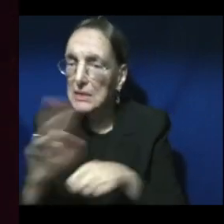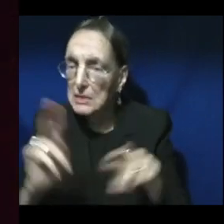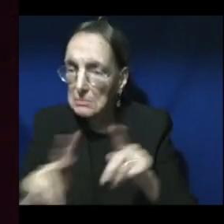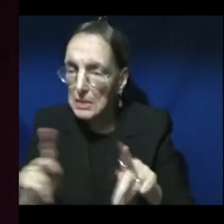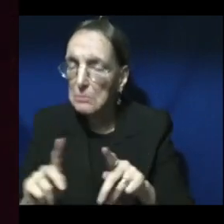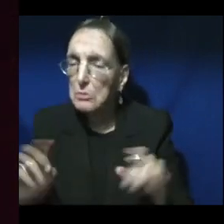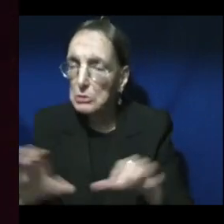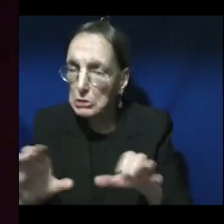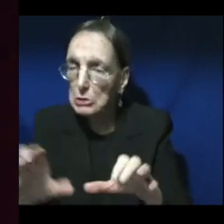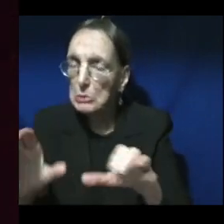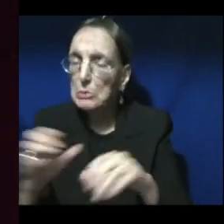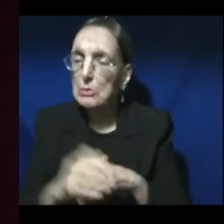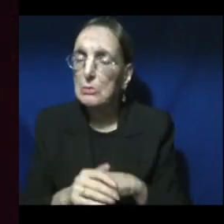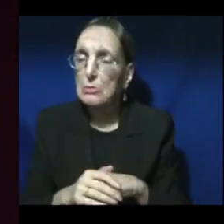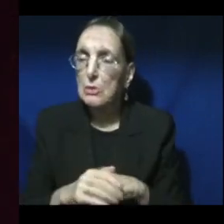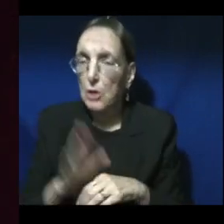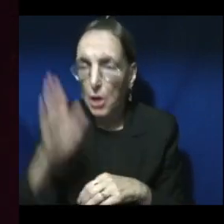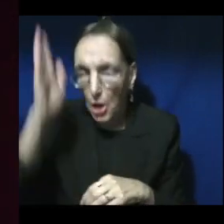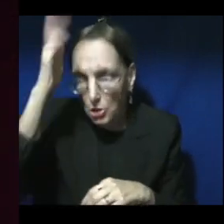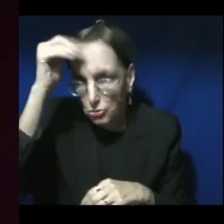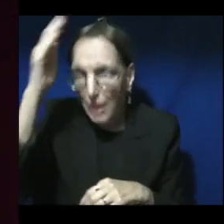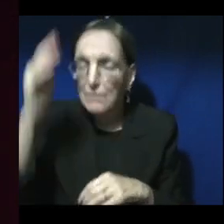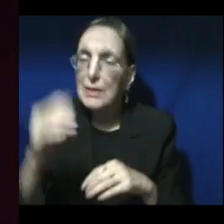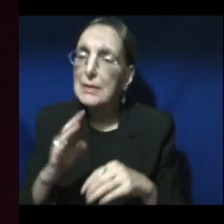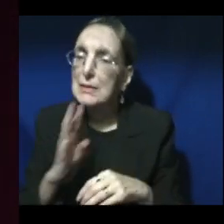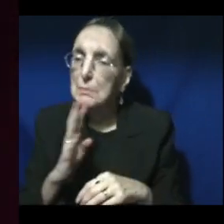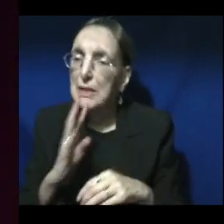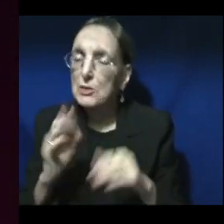deal of confidence. And so I want to spend a couple minutes understanding what the